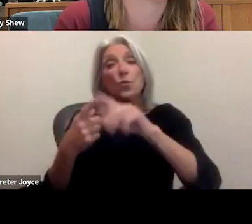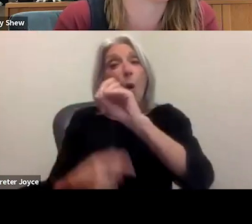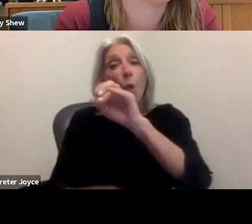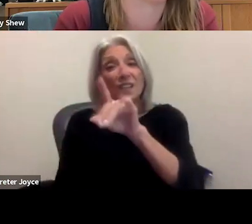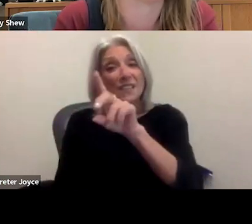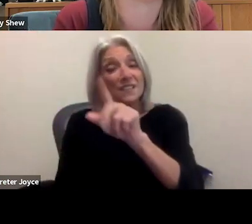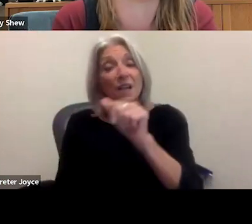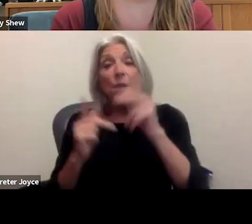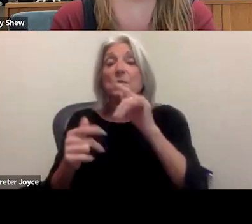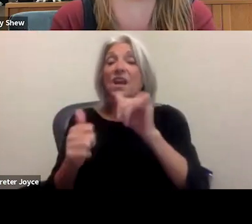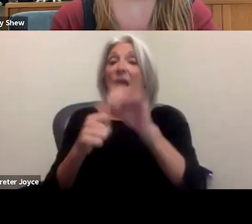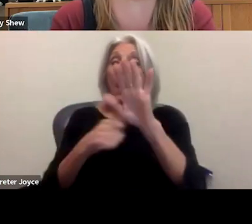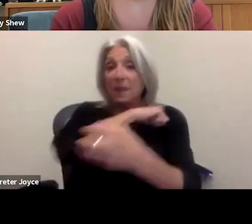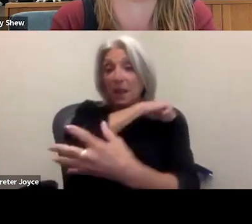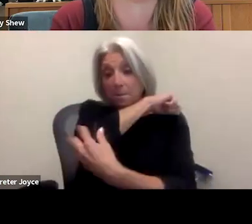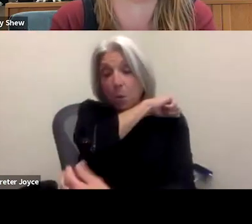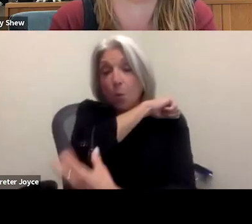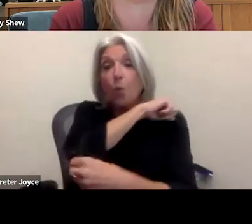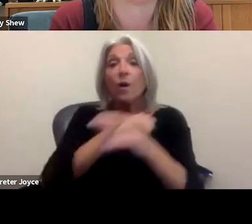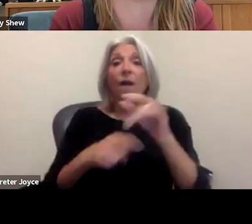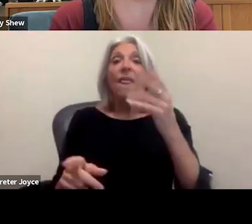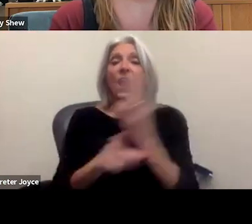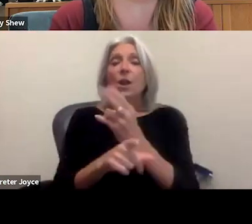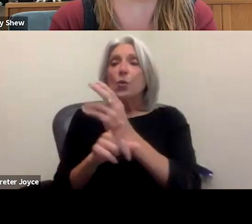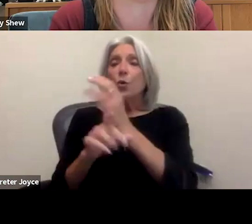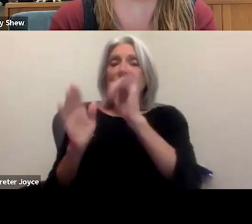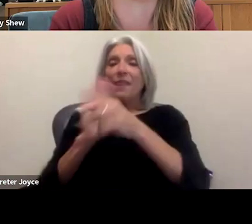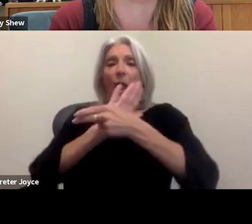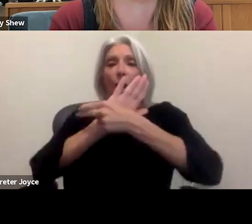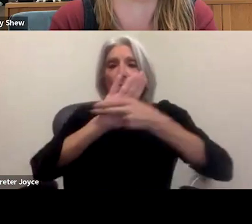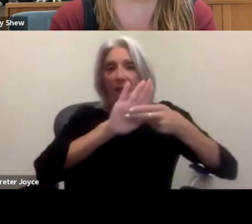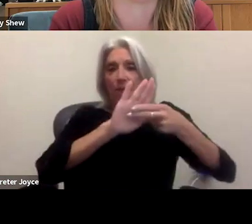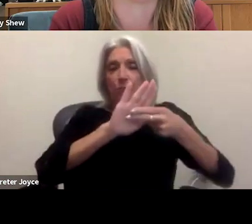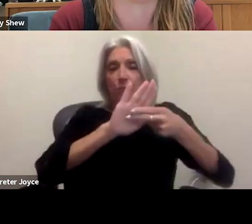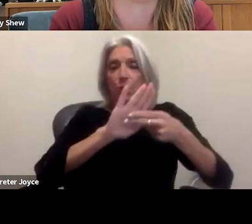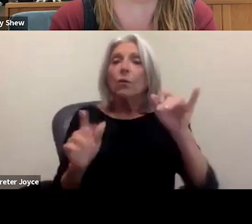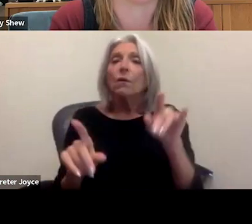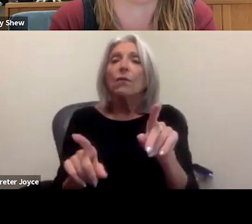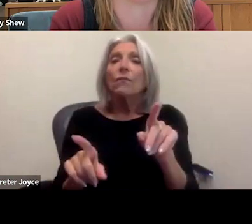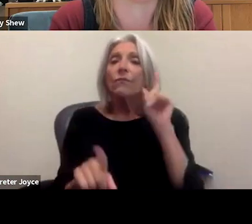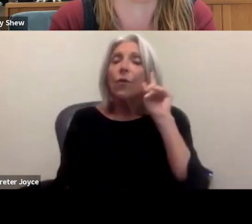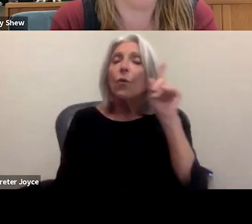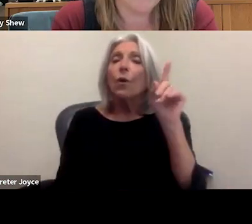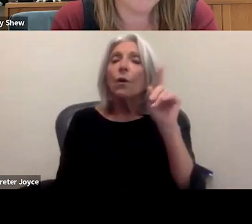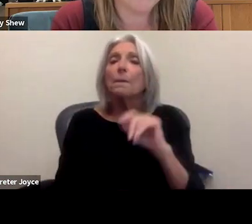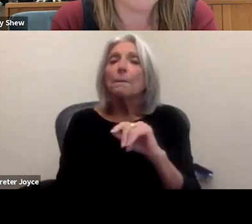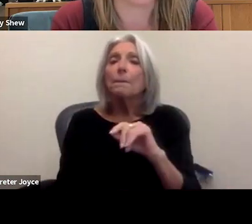disability is used as stand-in for why.